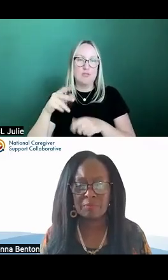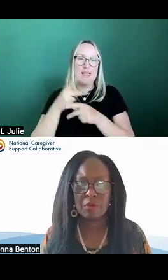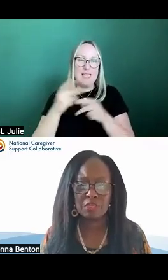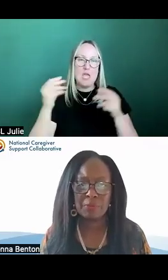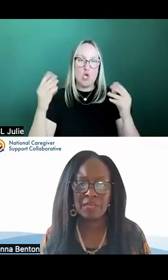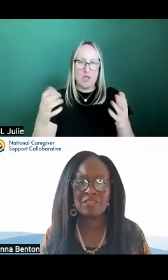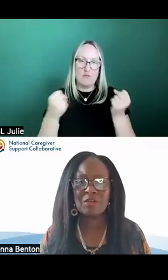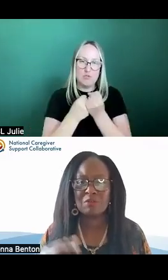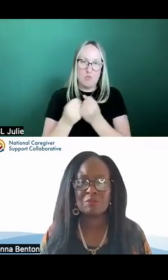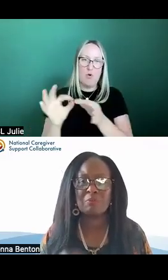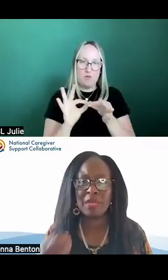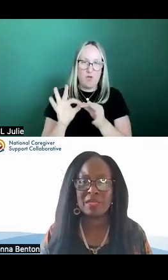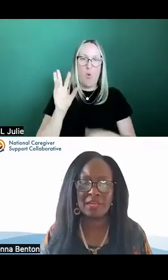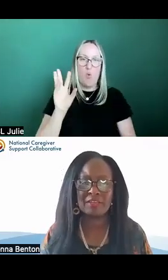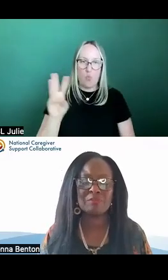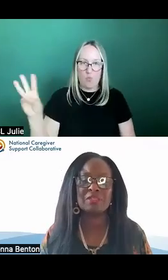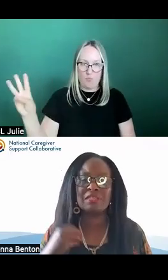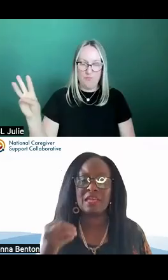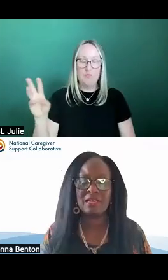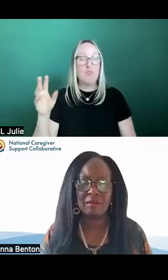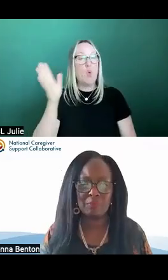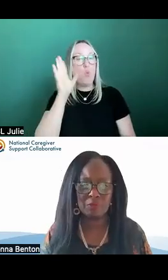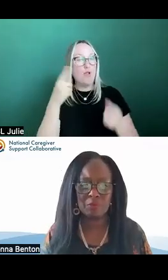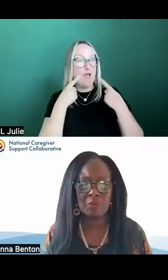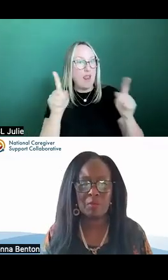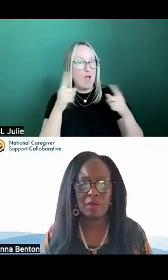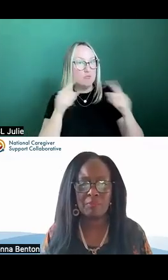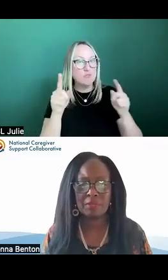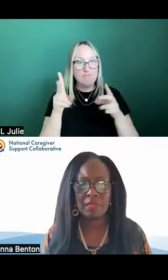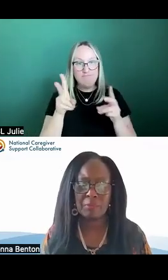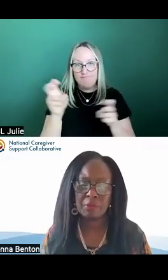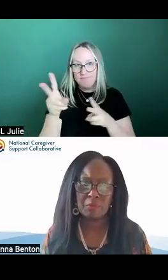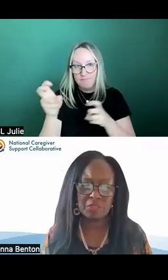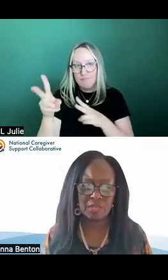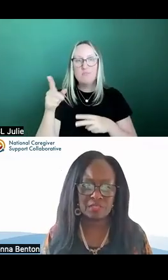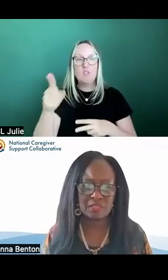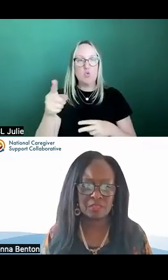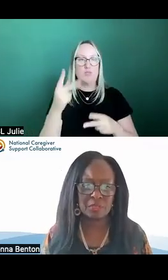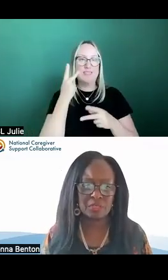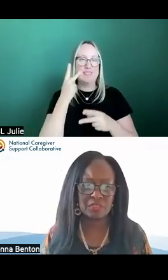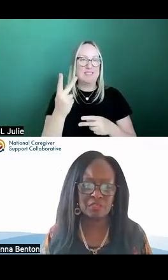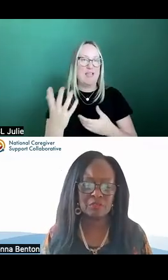Project page which will make announcements and help you collaborate with us. As we continue to